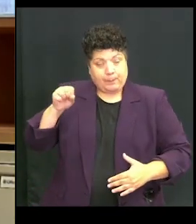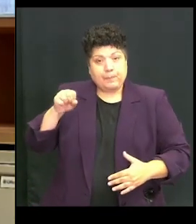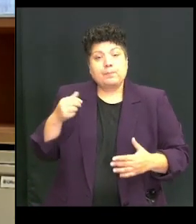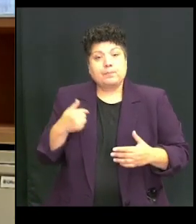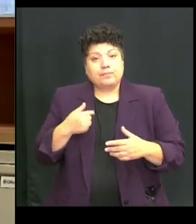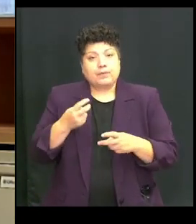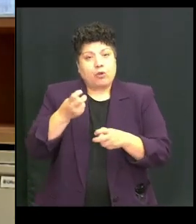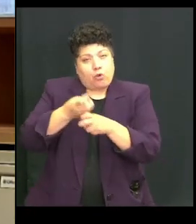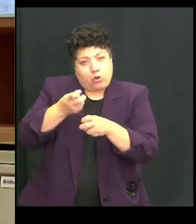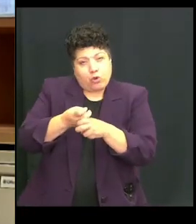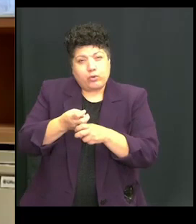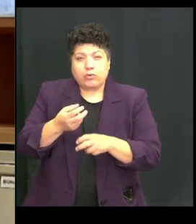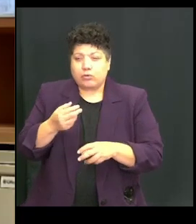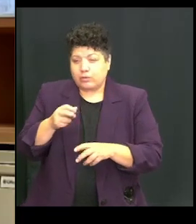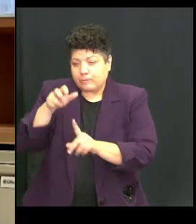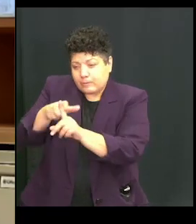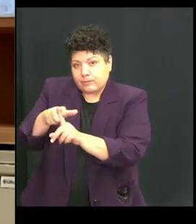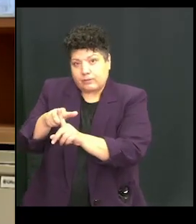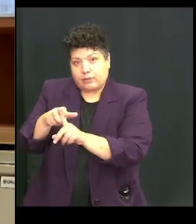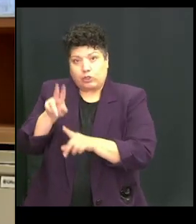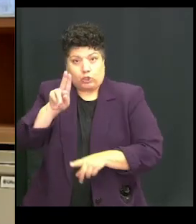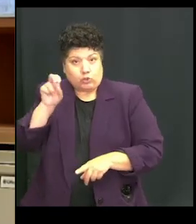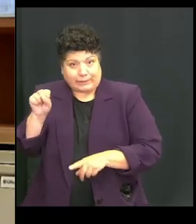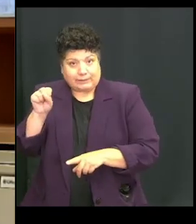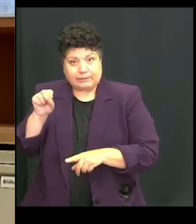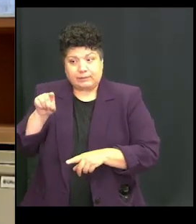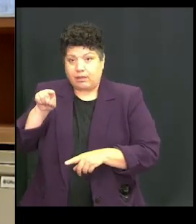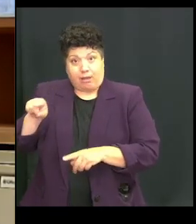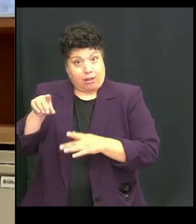a US driven effect on a lot of these questions.